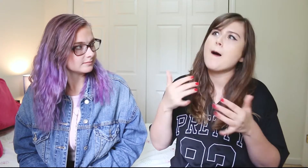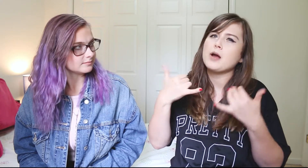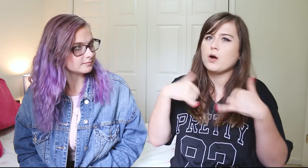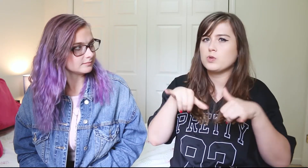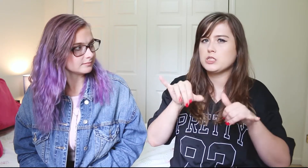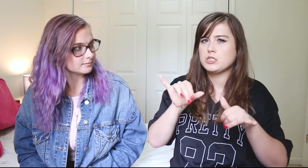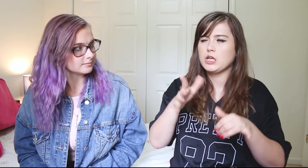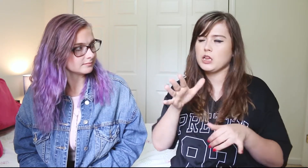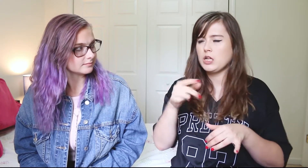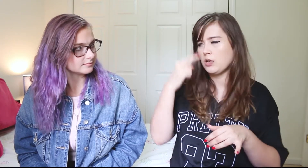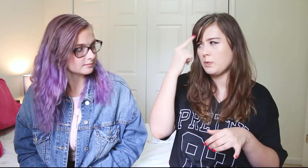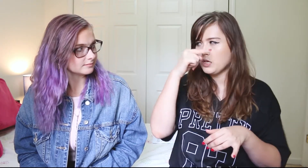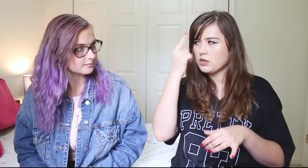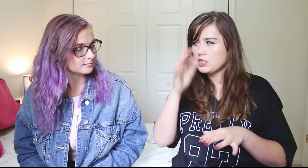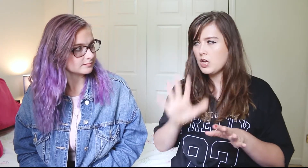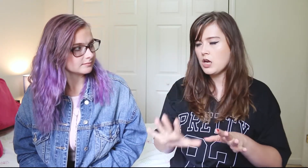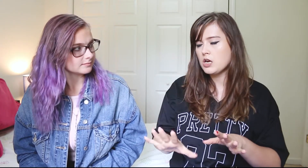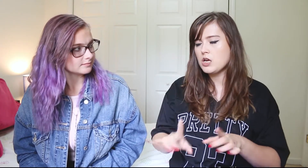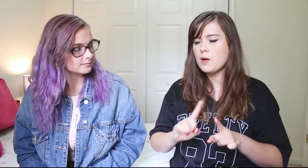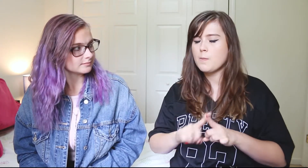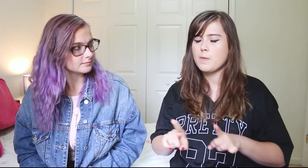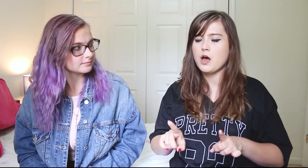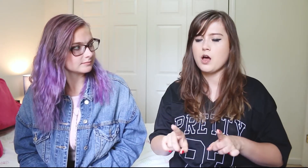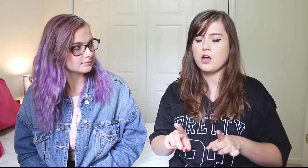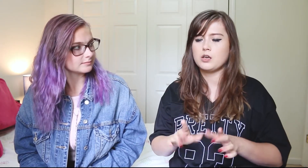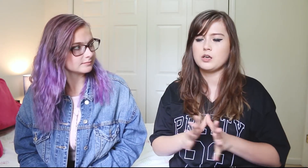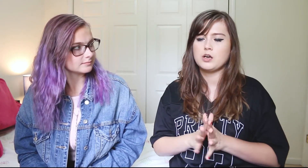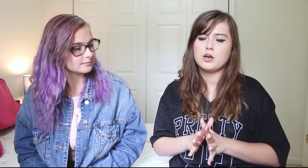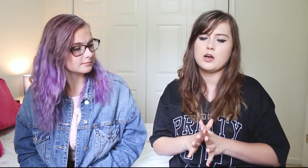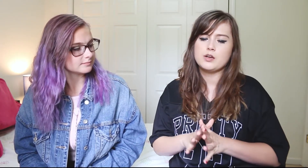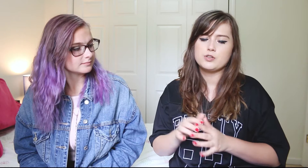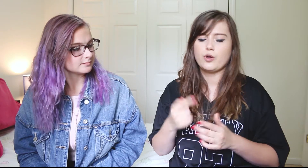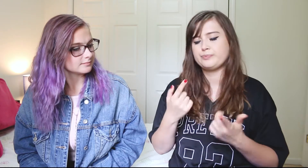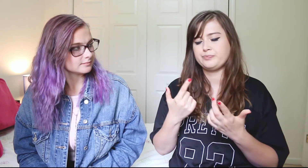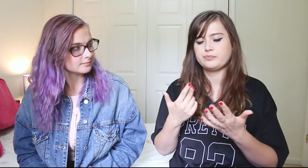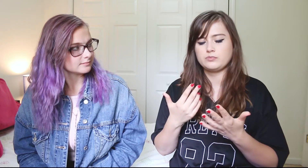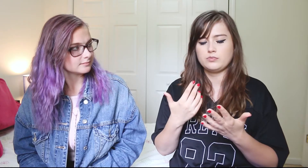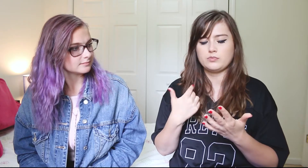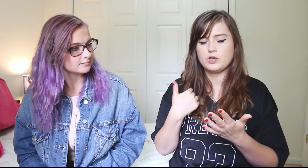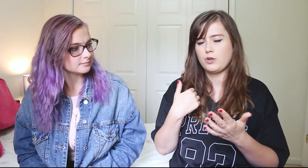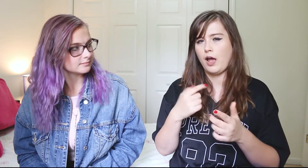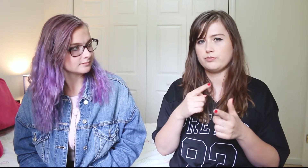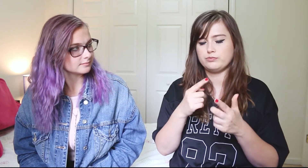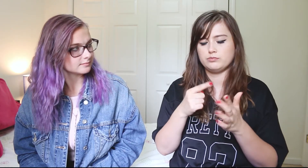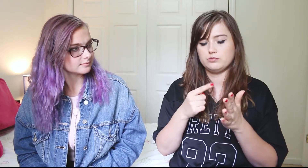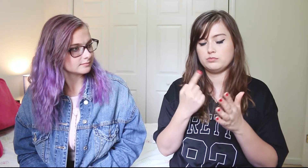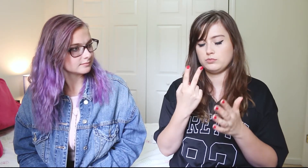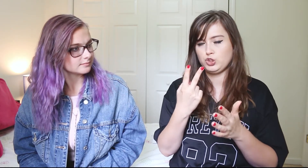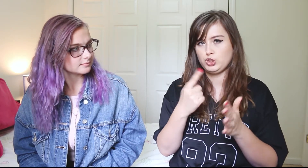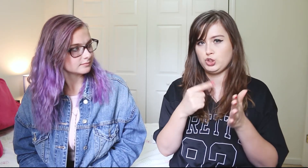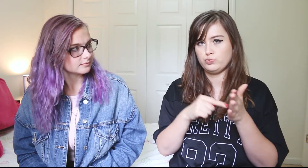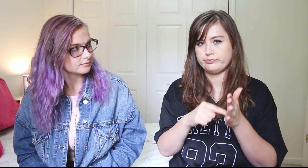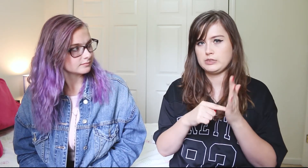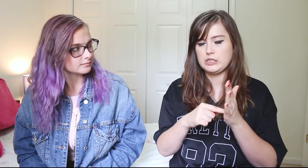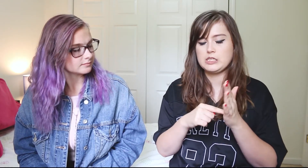I was still hearing minded, but I have two examples.